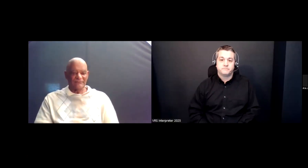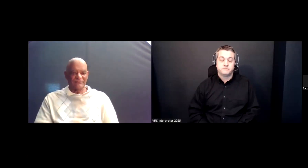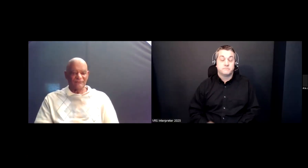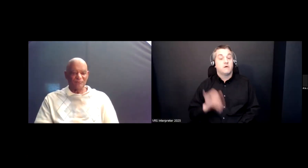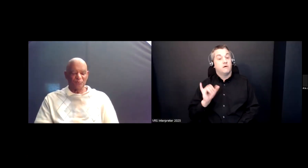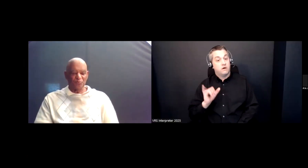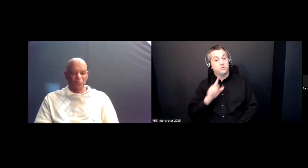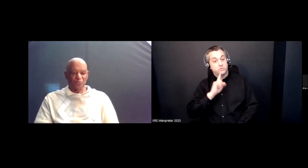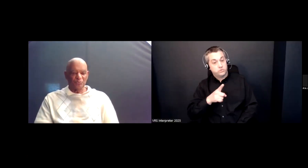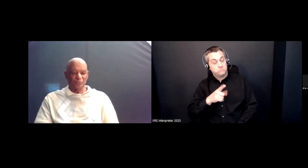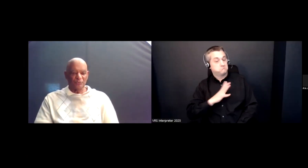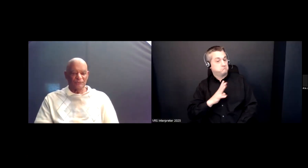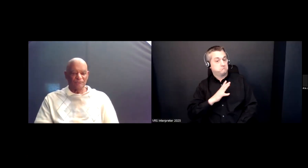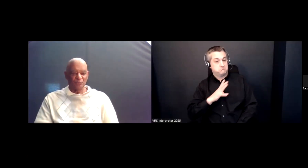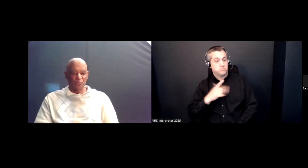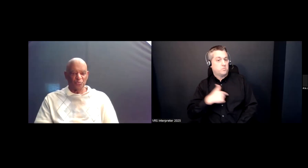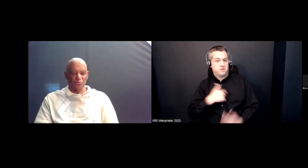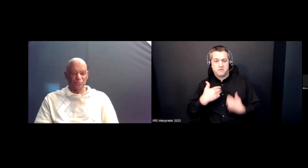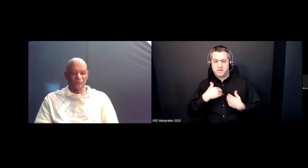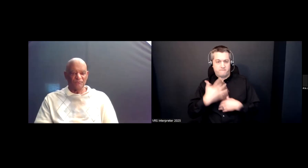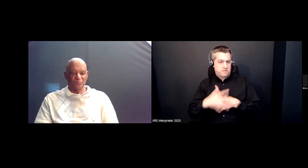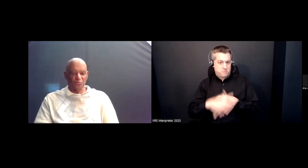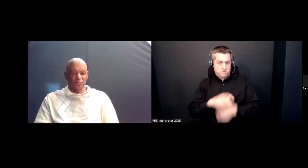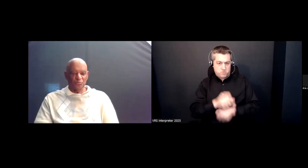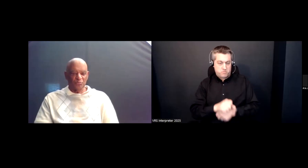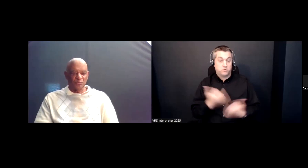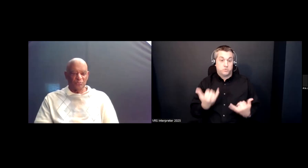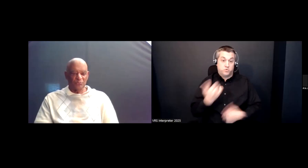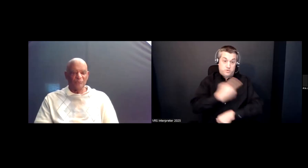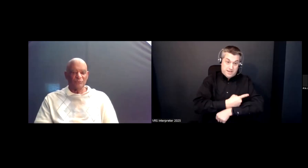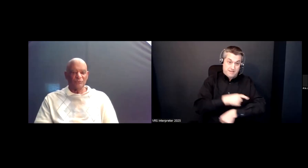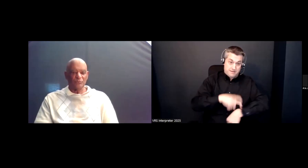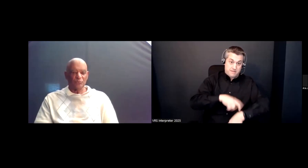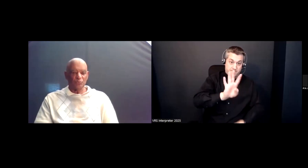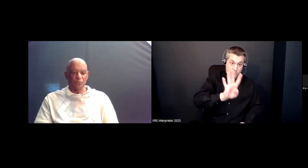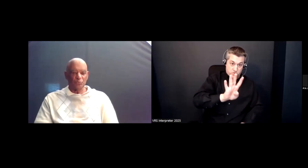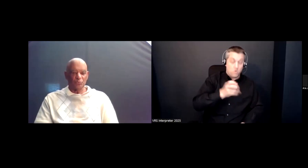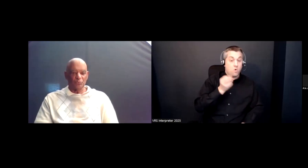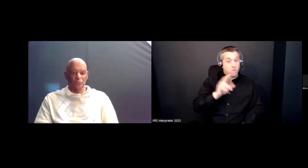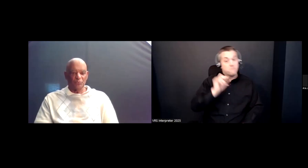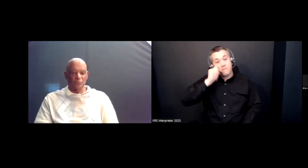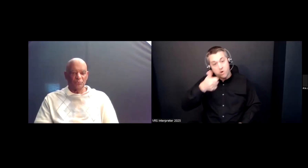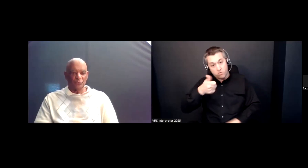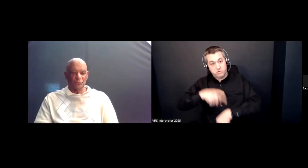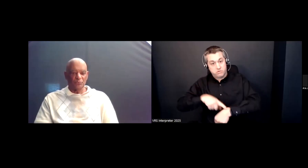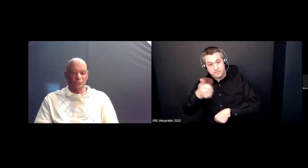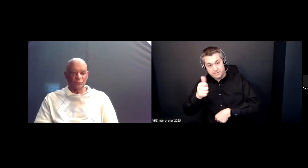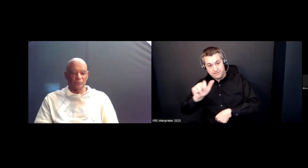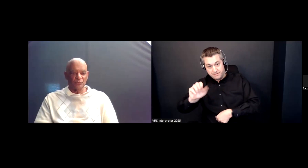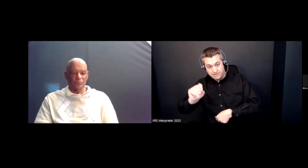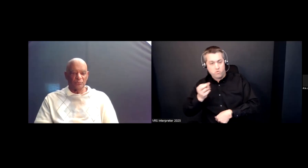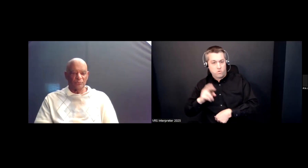sure no problem at all we have appointments today at 4 pm or tomorrow at 10:00 a.m. or 1:30 p.m.